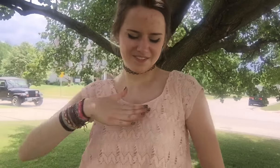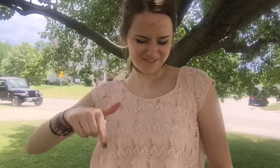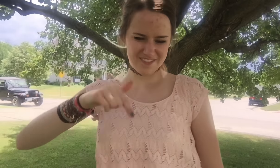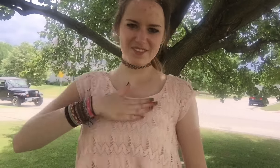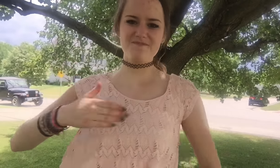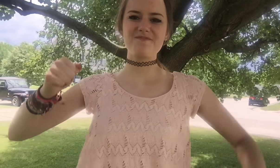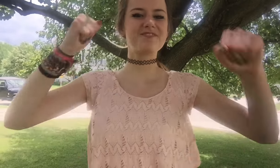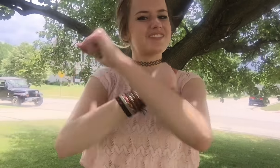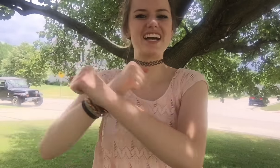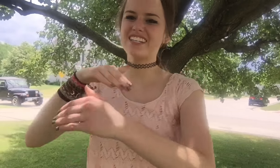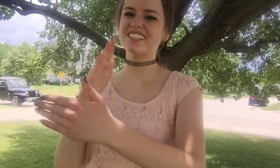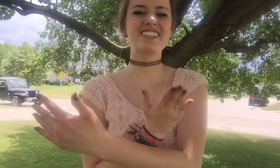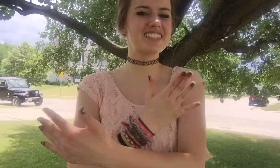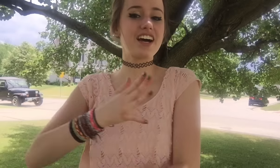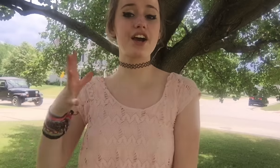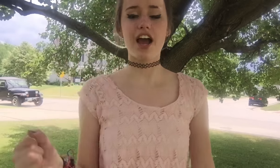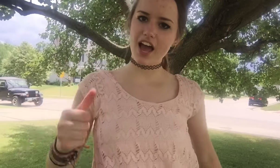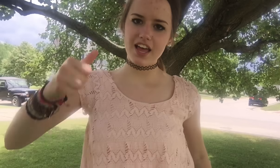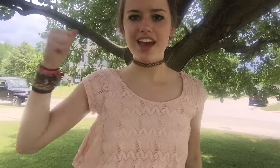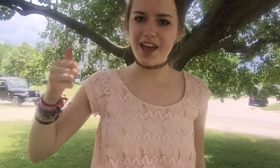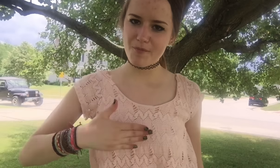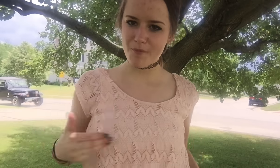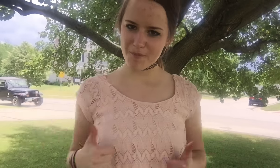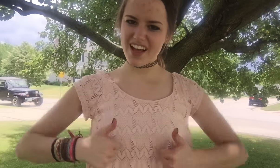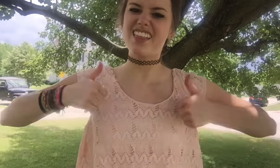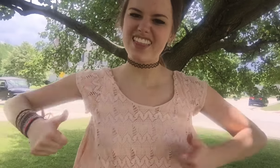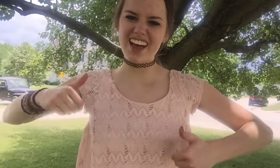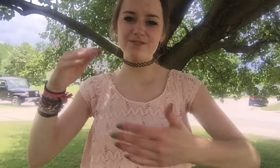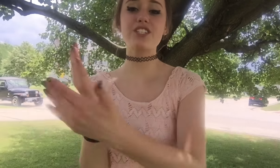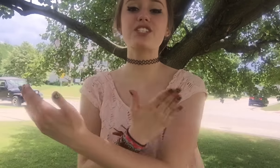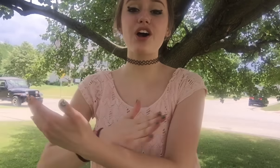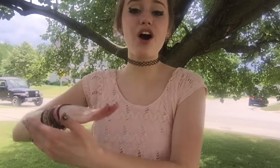this is my fight song take back my life song